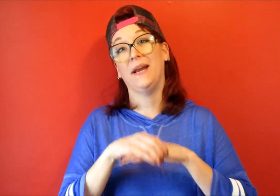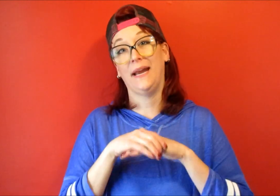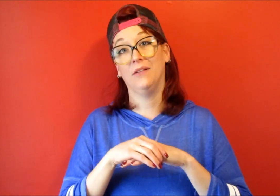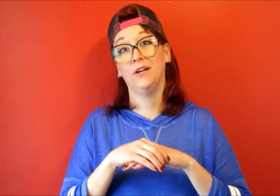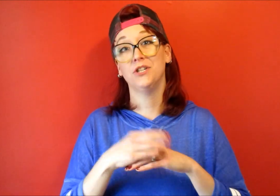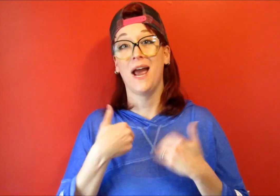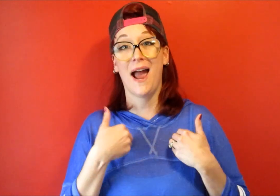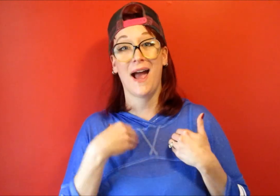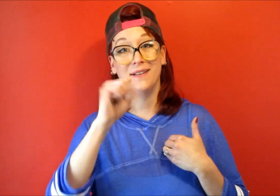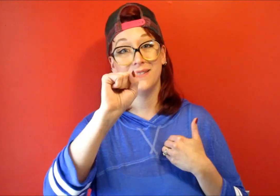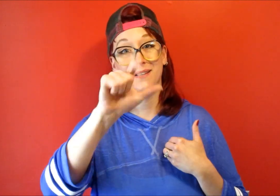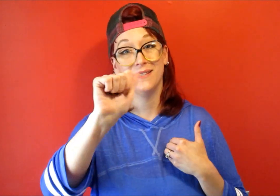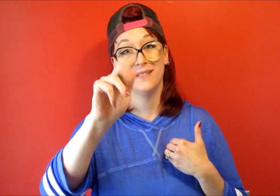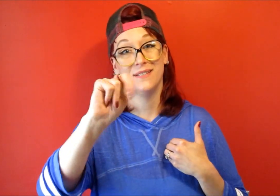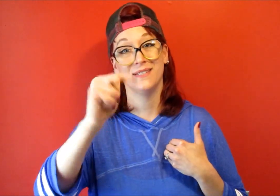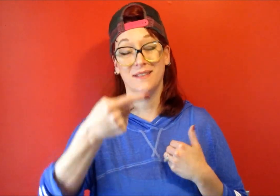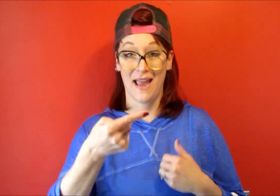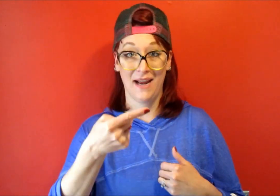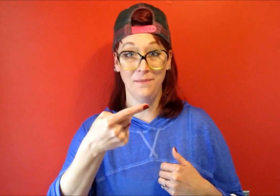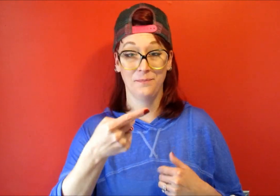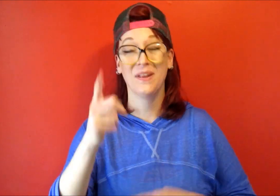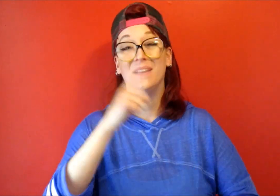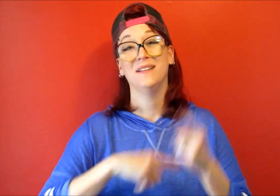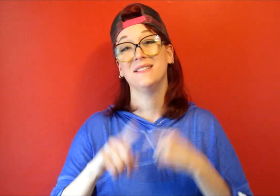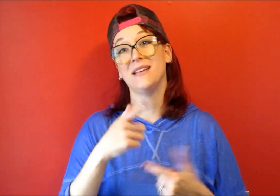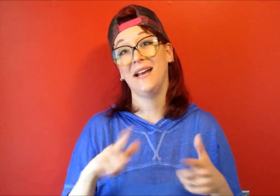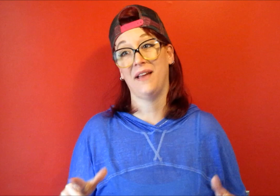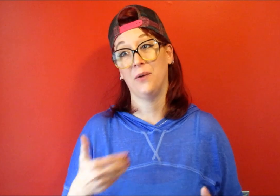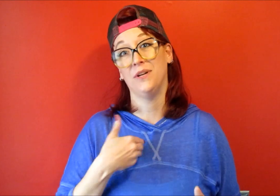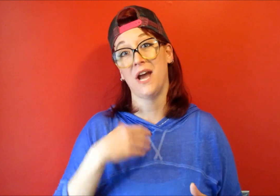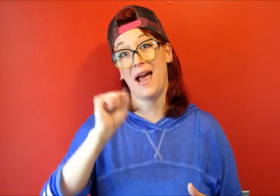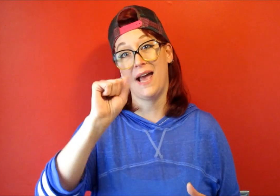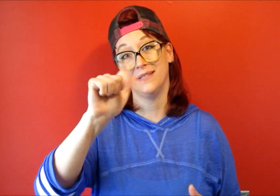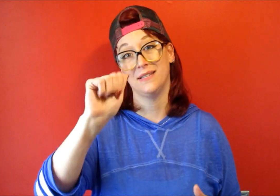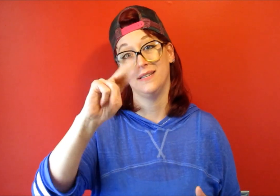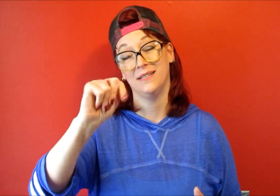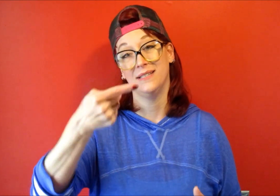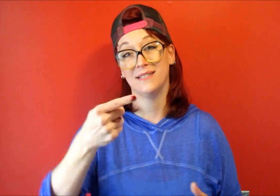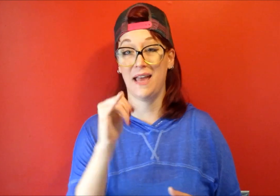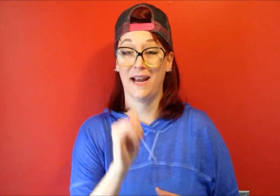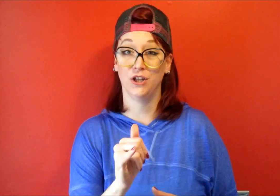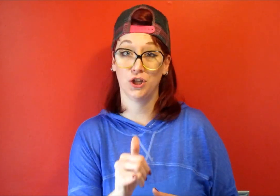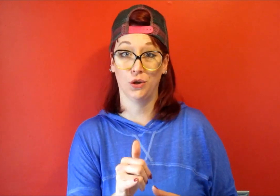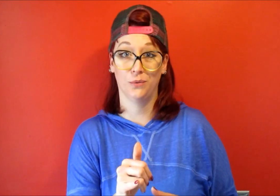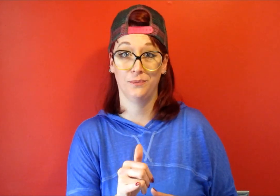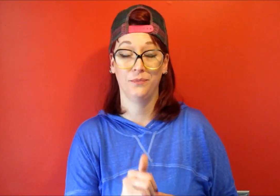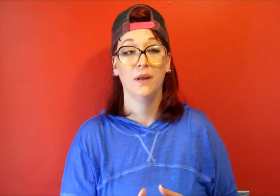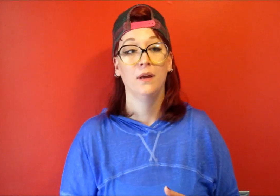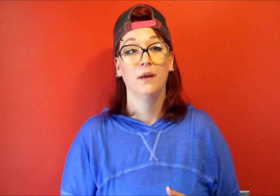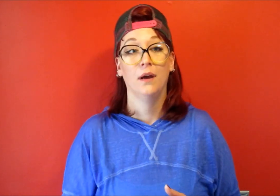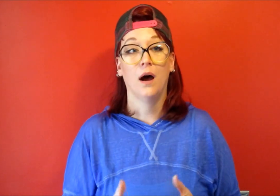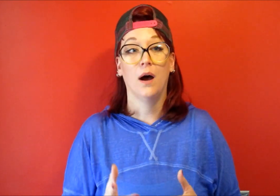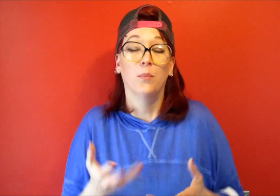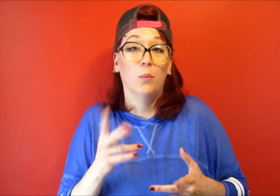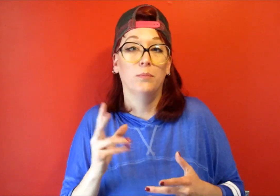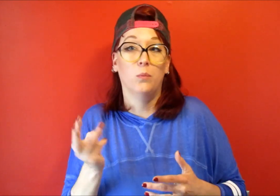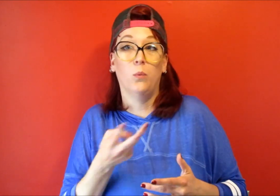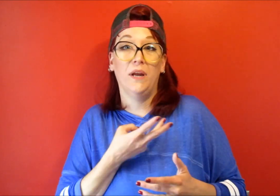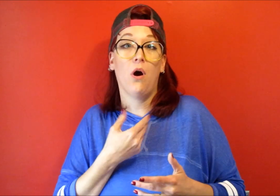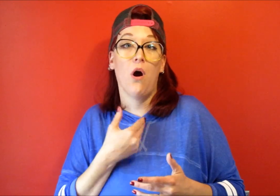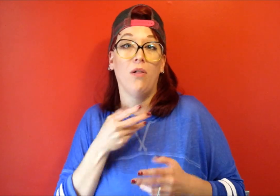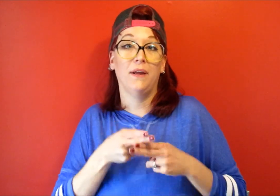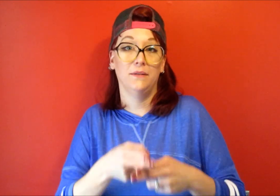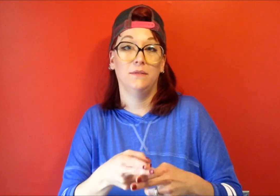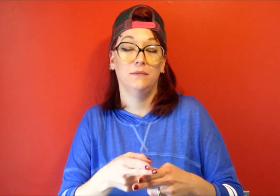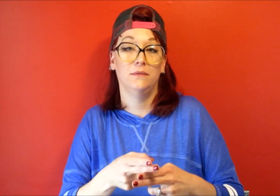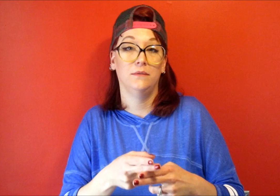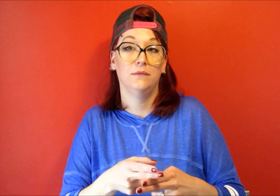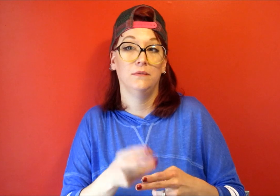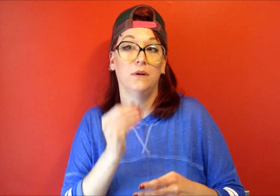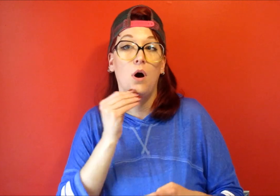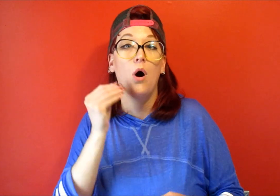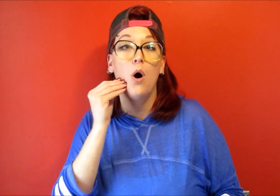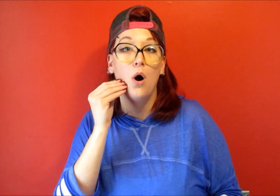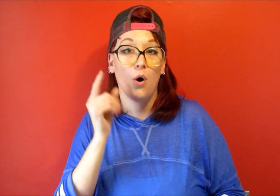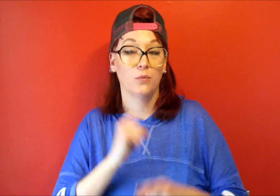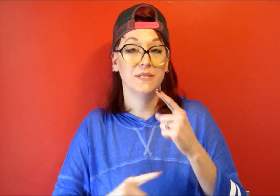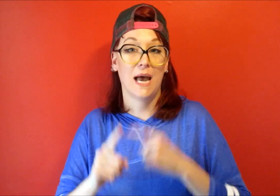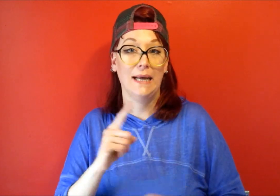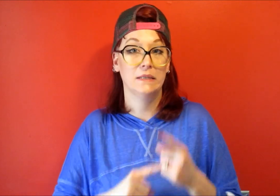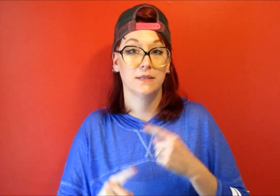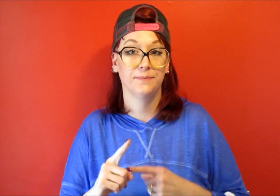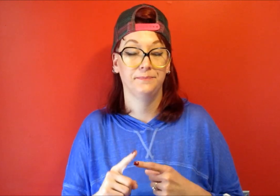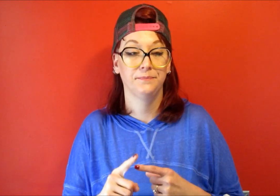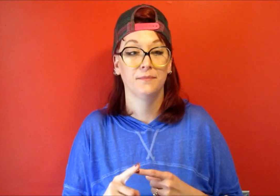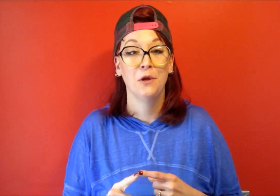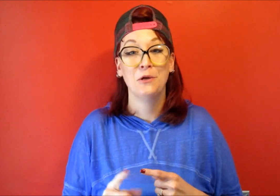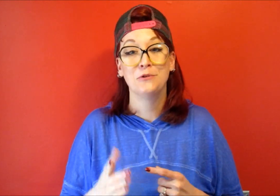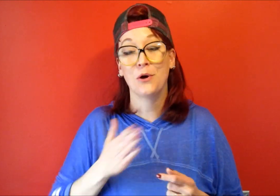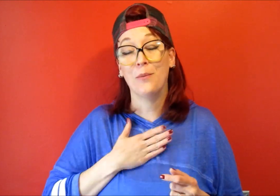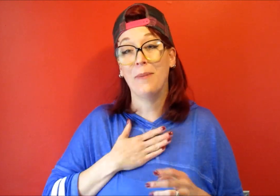English has slang sign language has slang too - we call it home signs so my